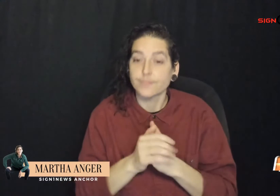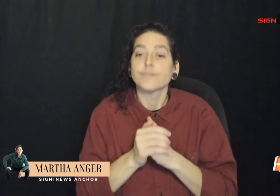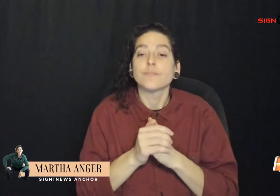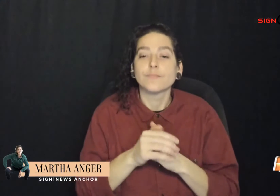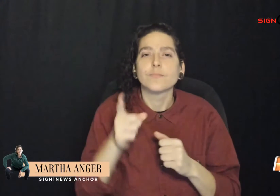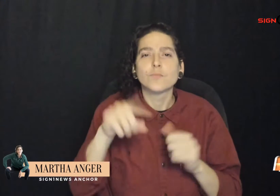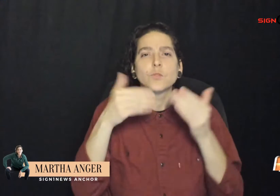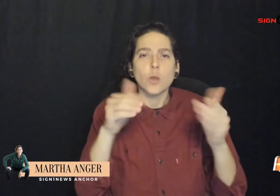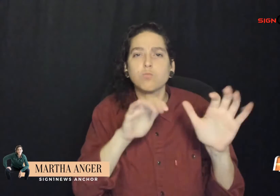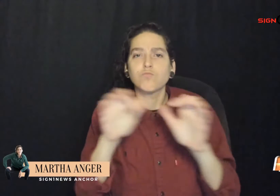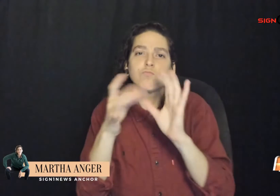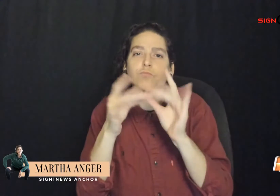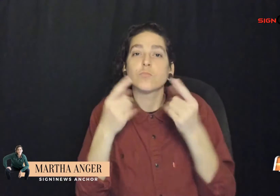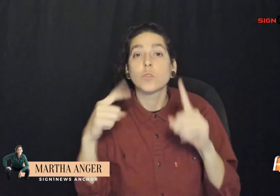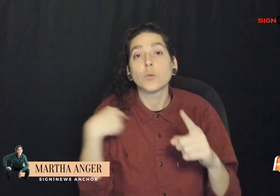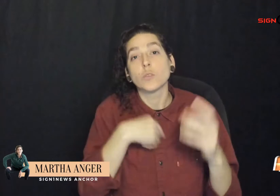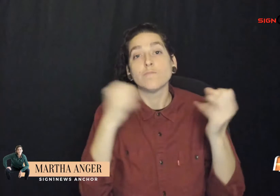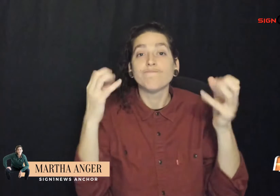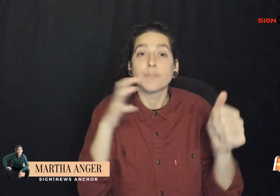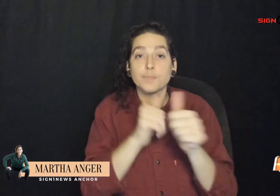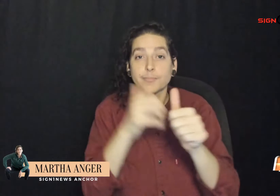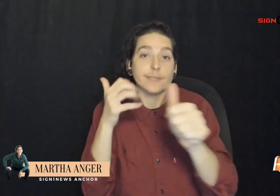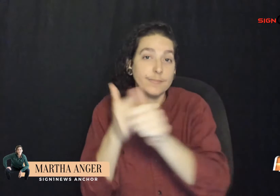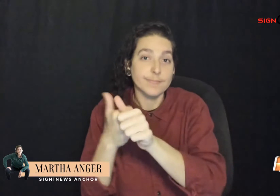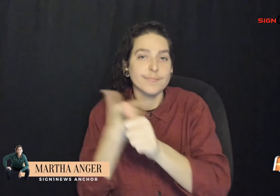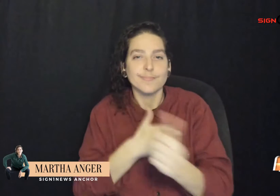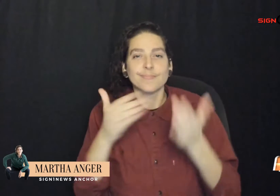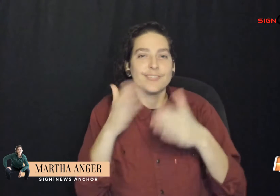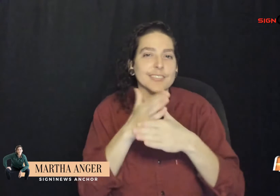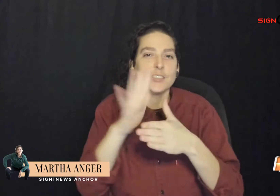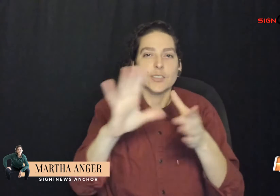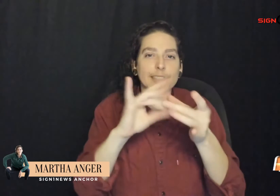stories making headlines today if you post an interesting comment during this update